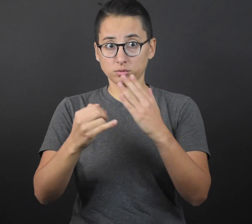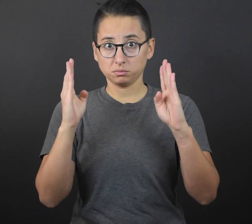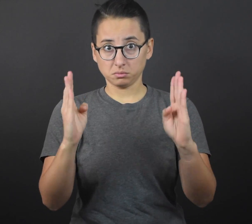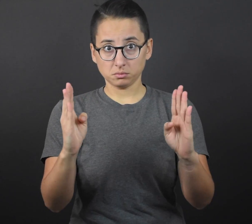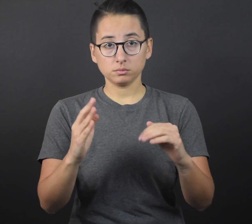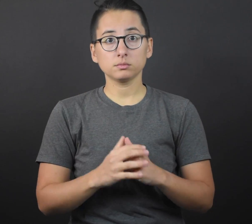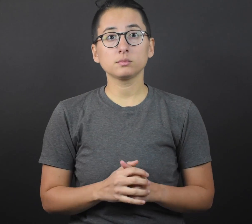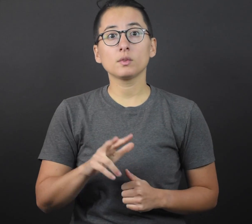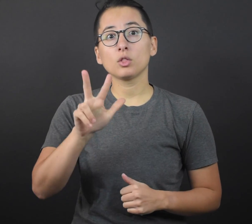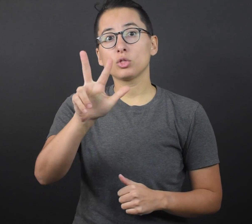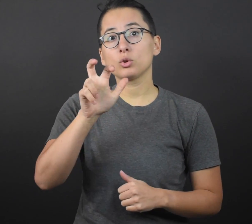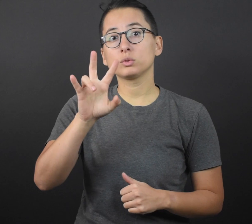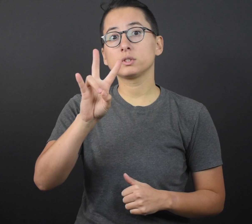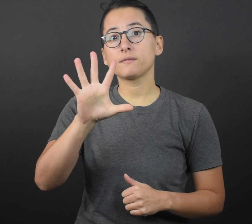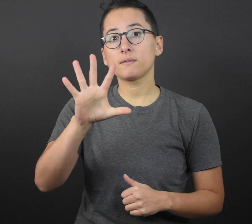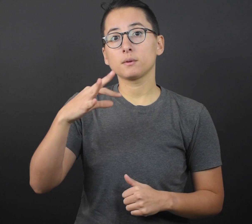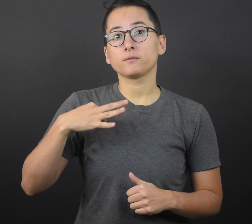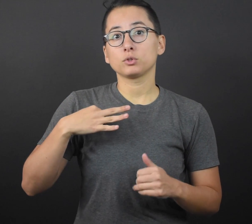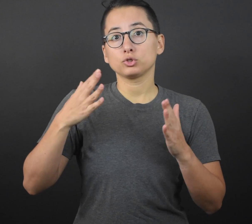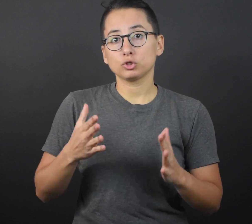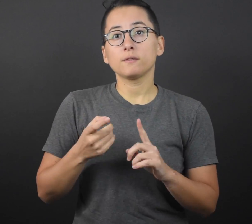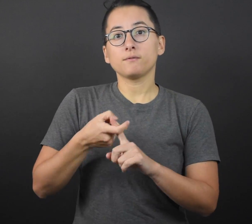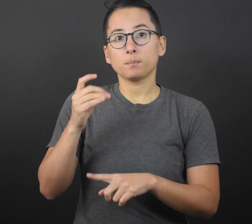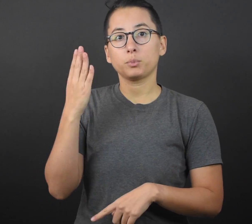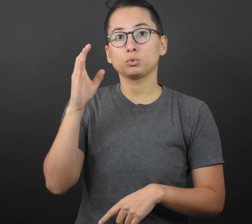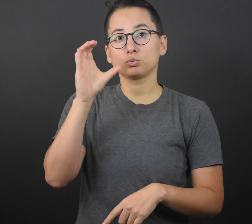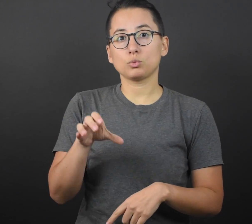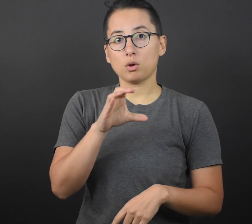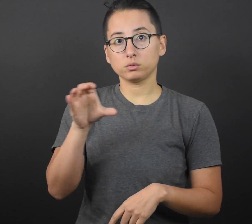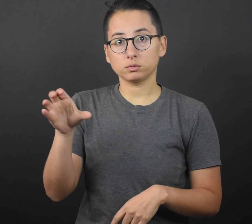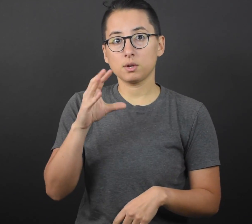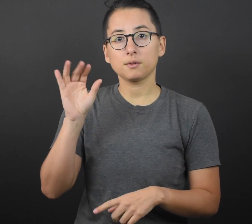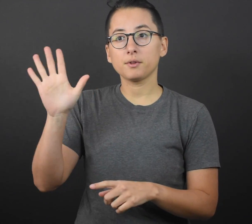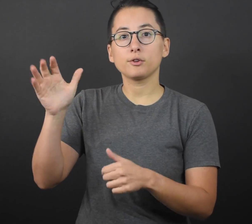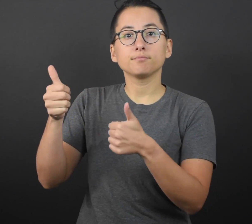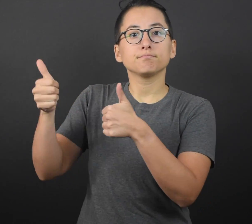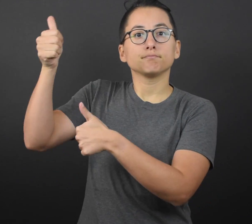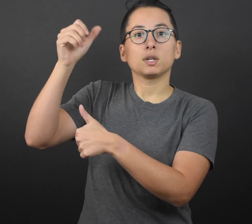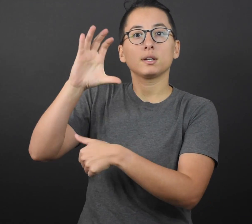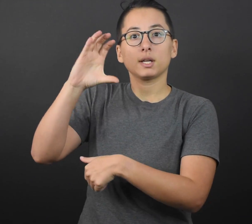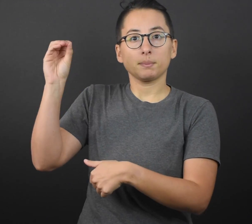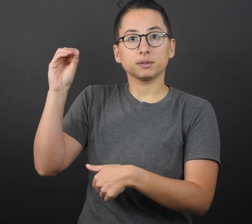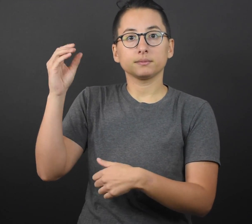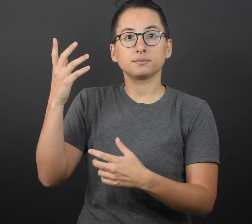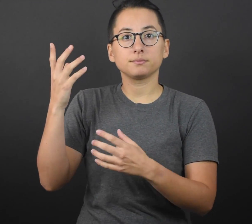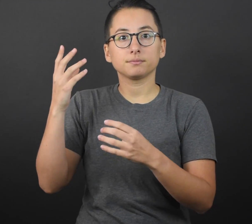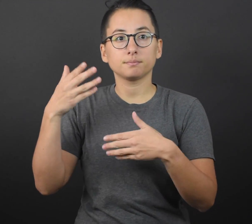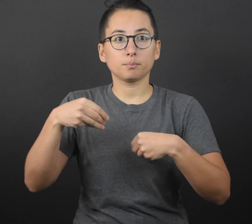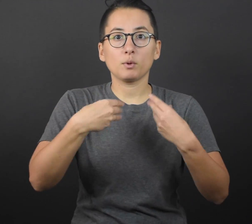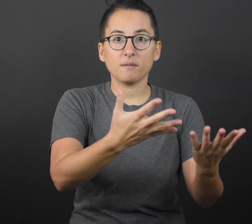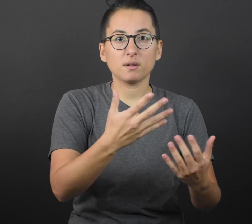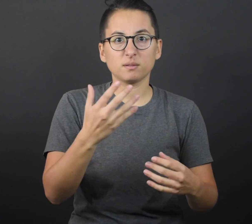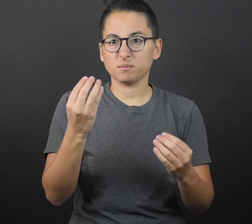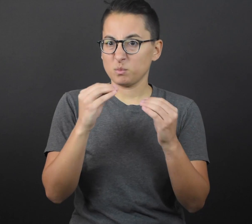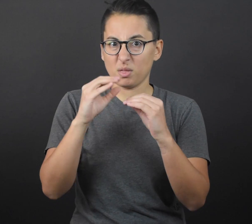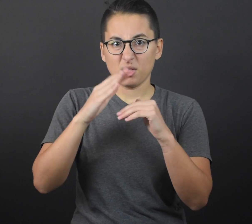375 volunteers from Blue Cross and its parent company staffed more than 1,000 clinical and